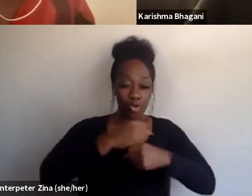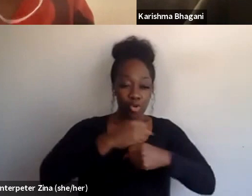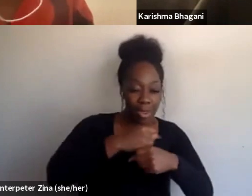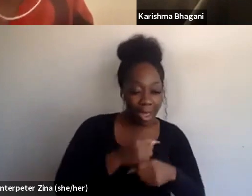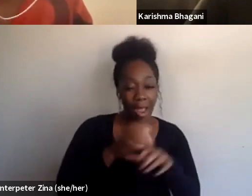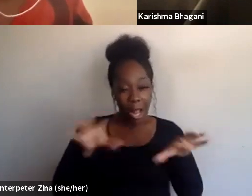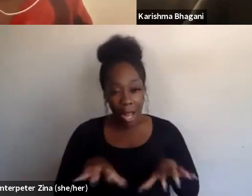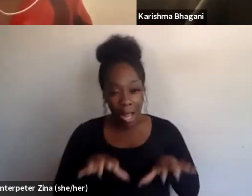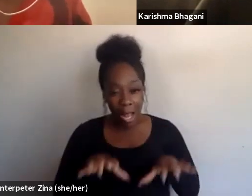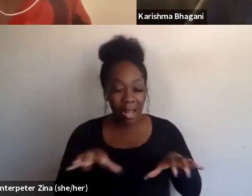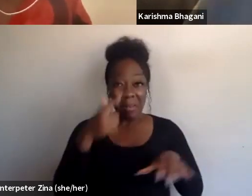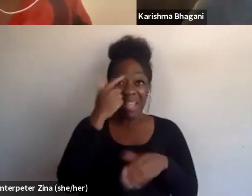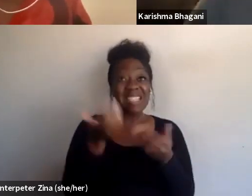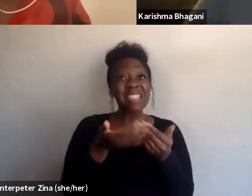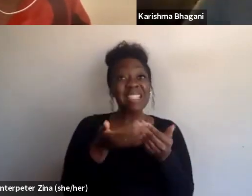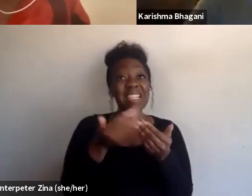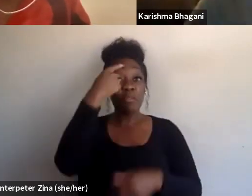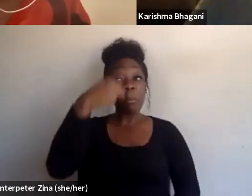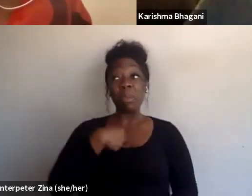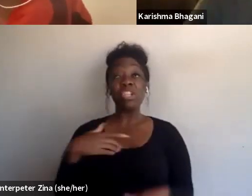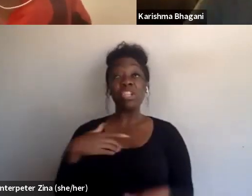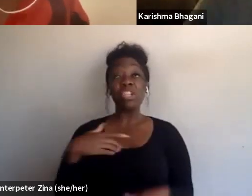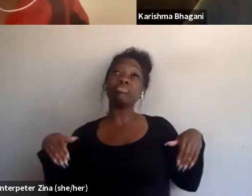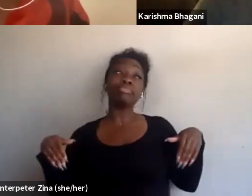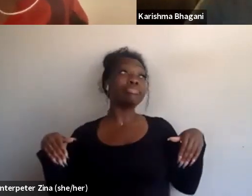So I couldn't, I felt like I had people